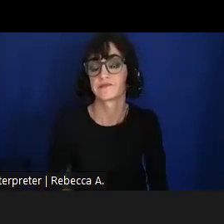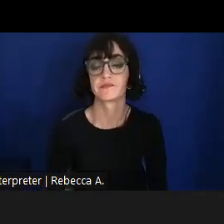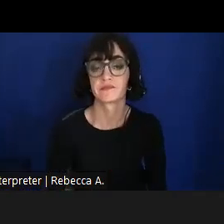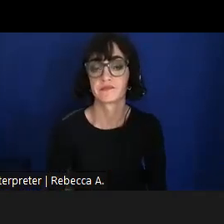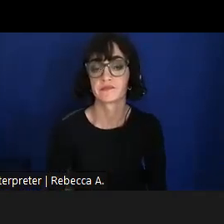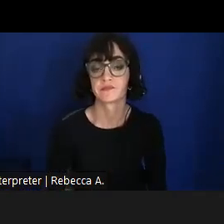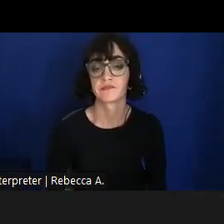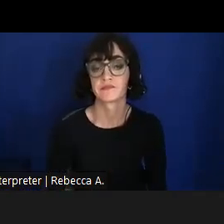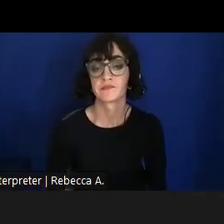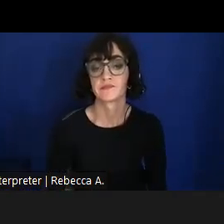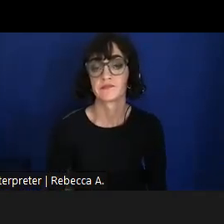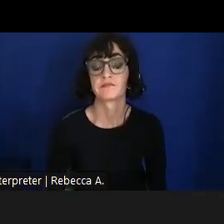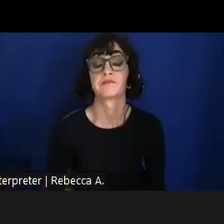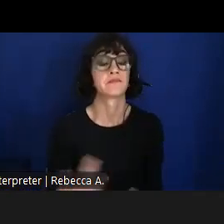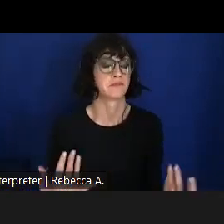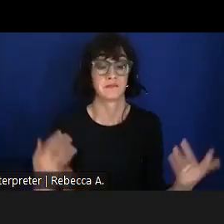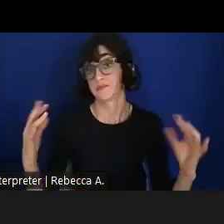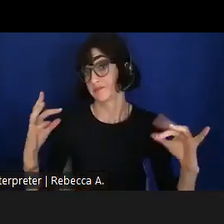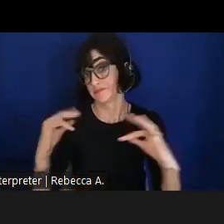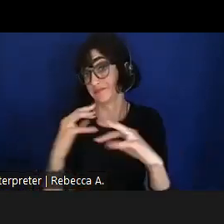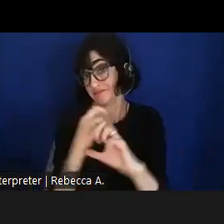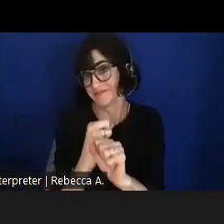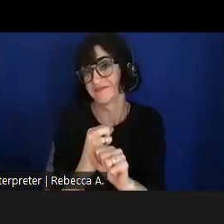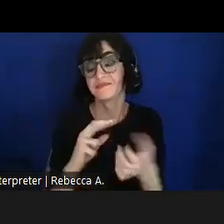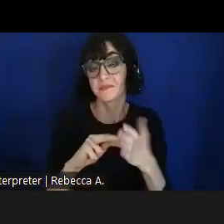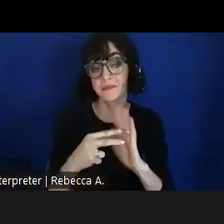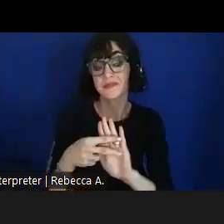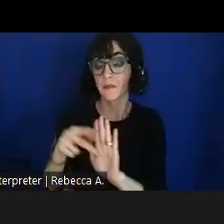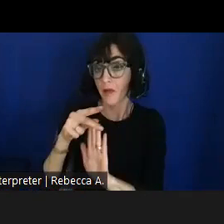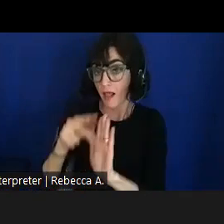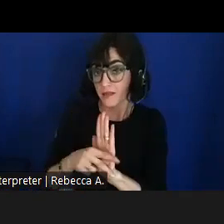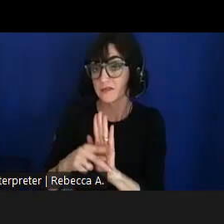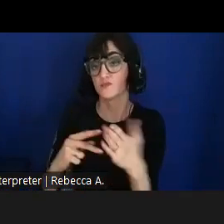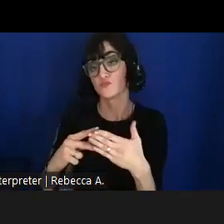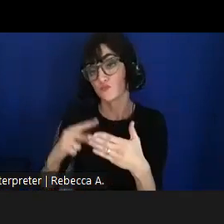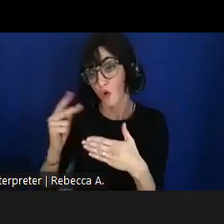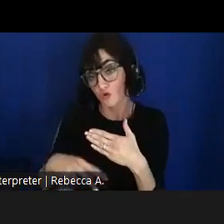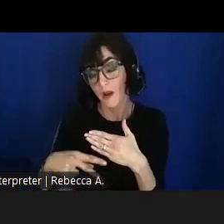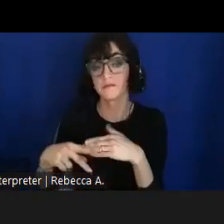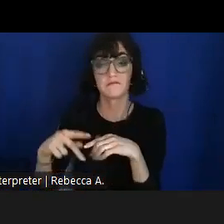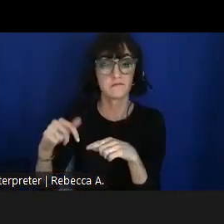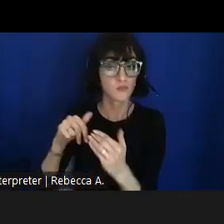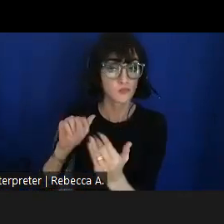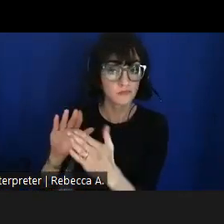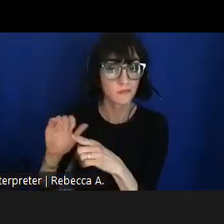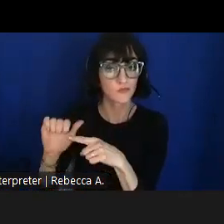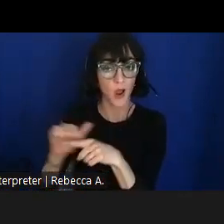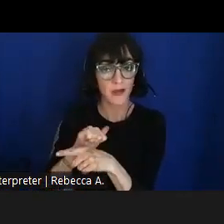Harm reduction in a nutshell refers to policies programs and practices that aim to minimize